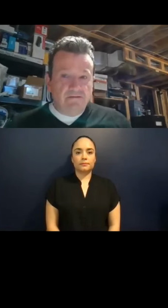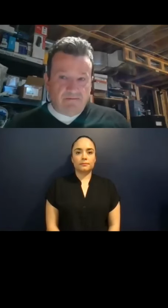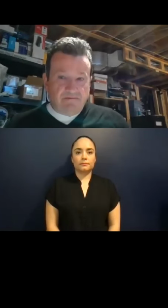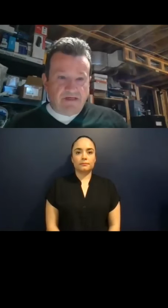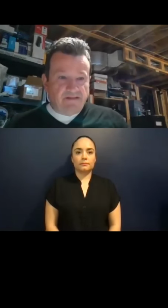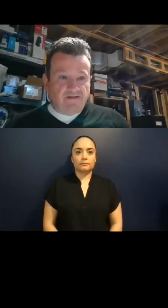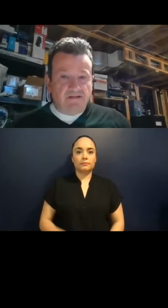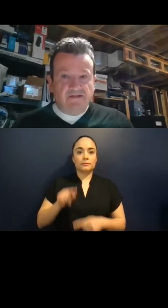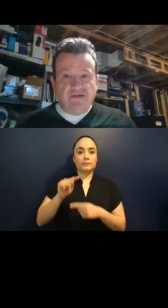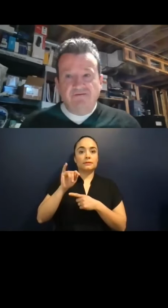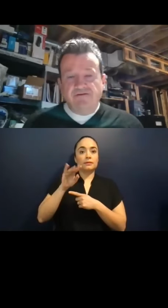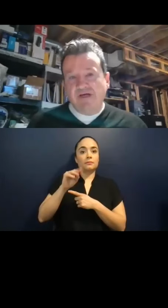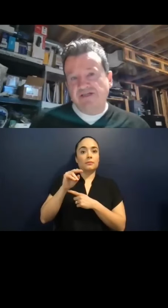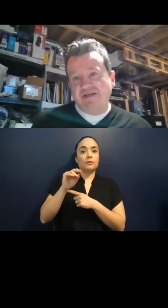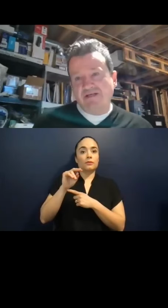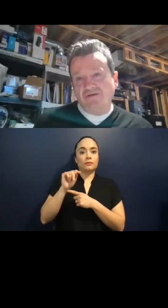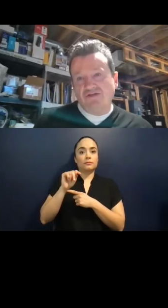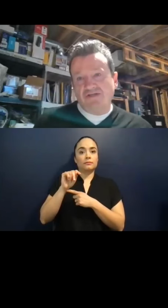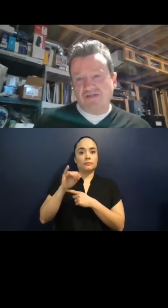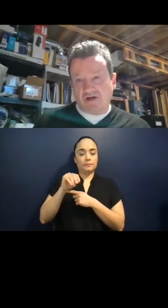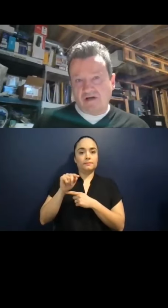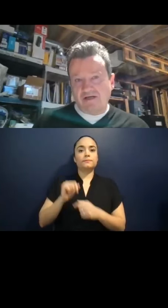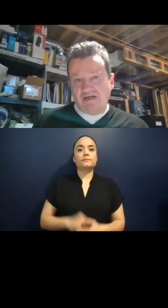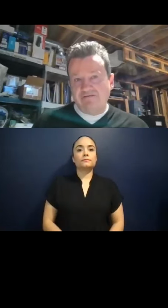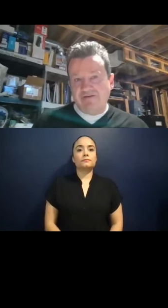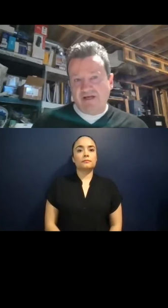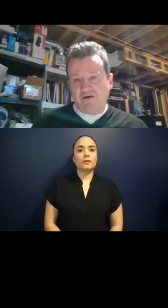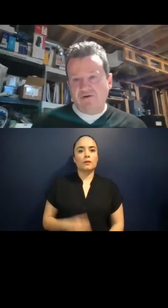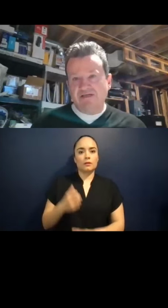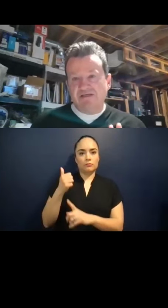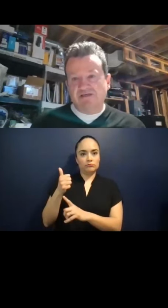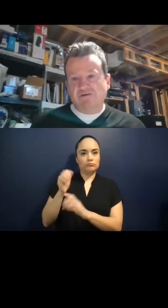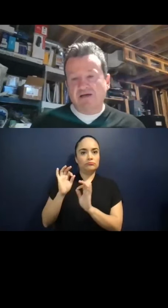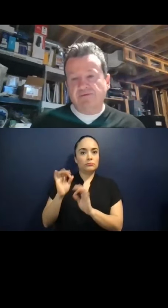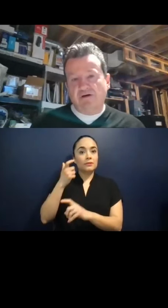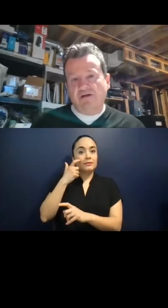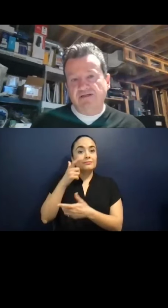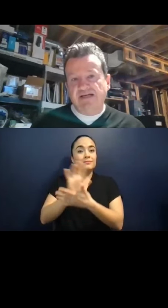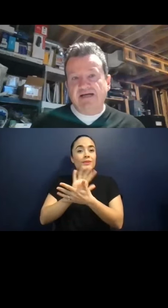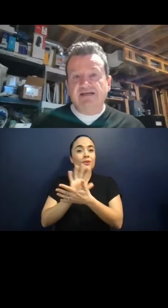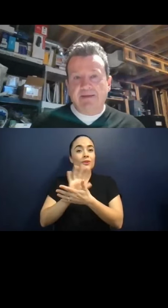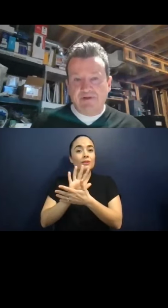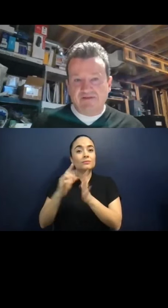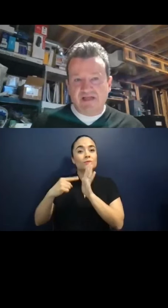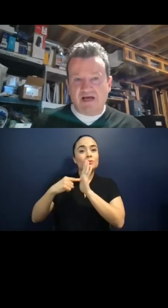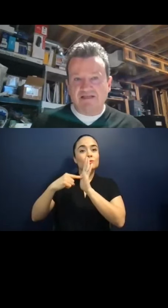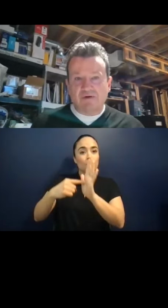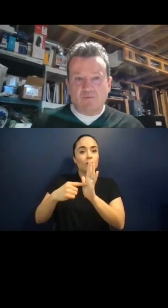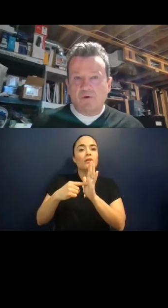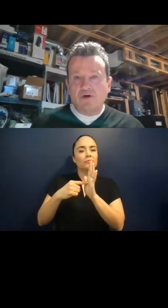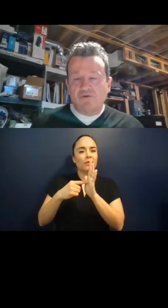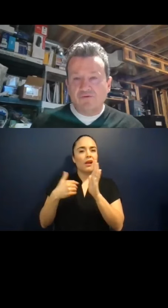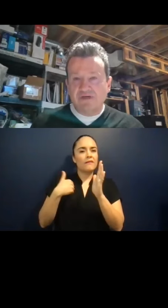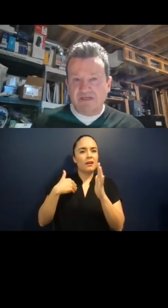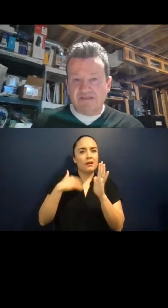and re-share the PowerPoint.